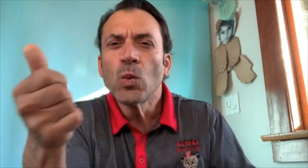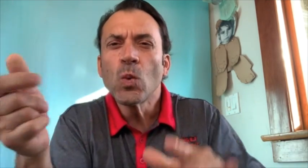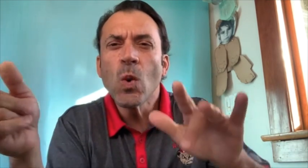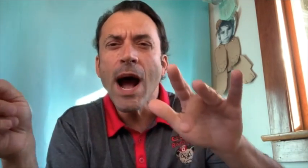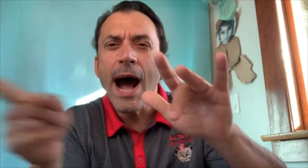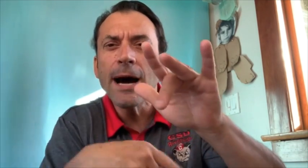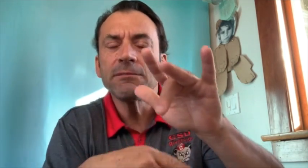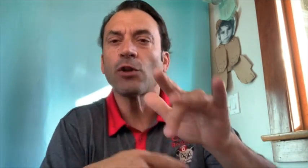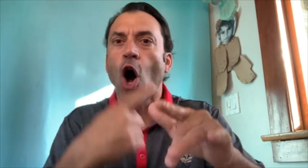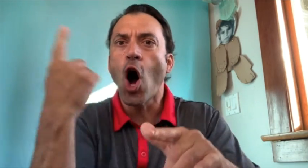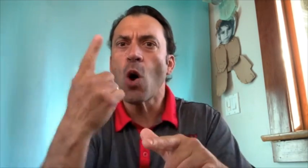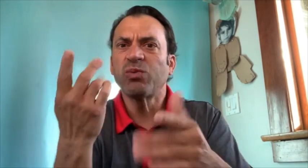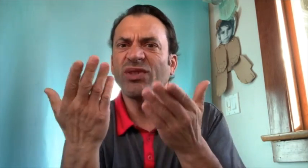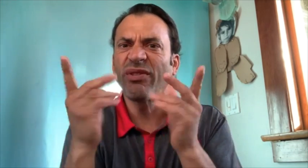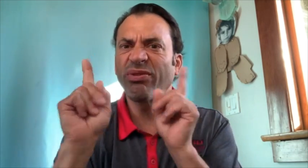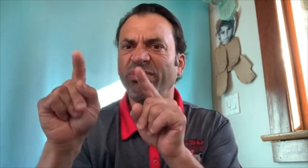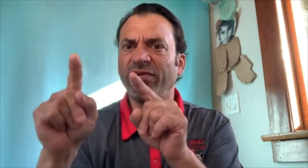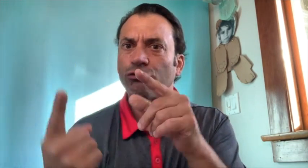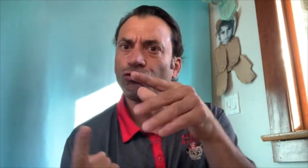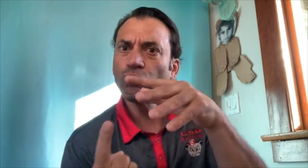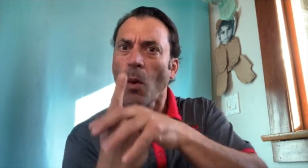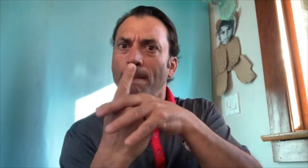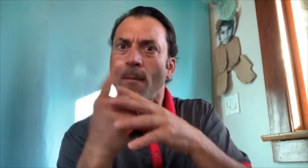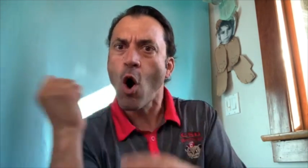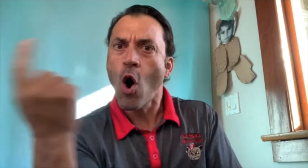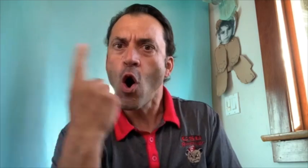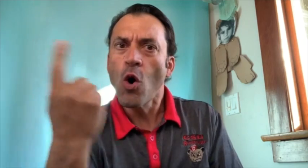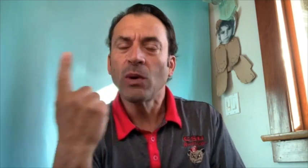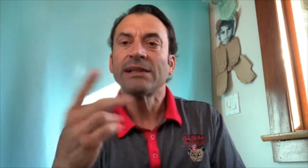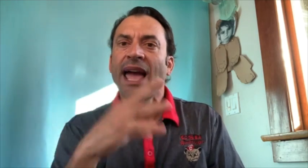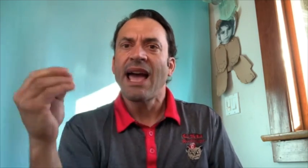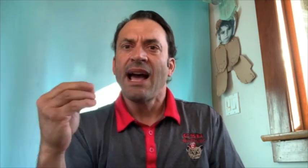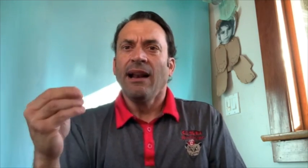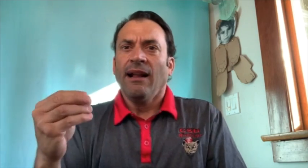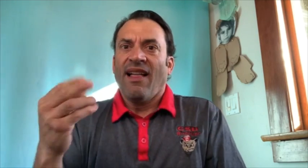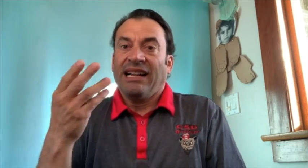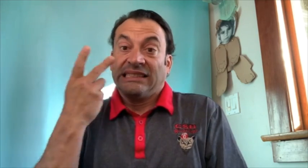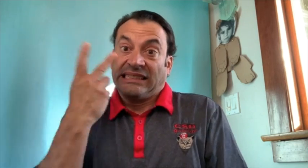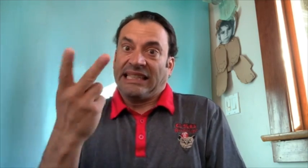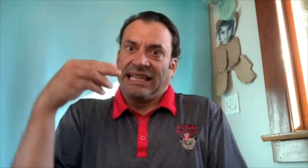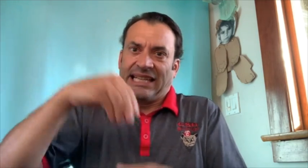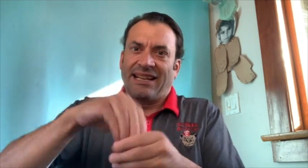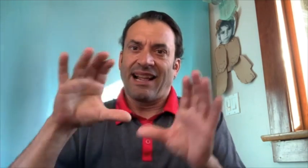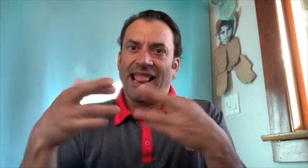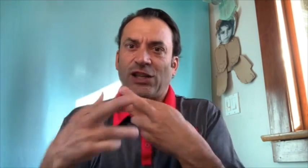4th. Criteria was consistency with attendants. They were